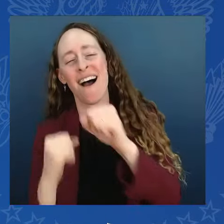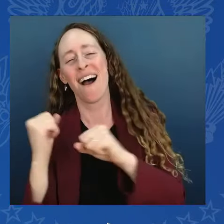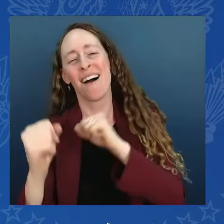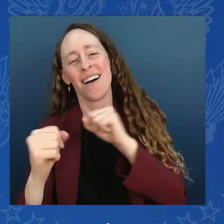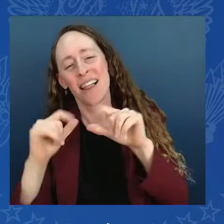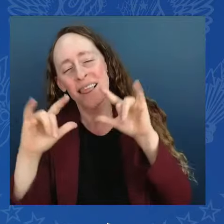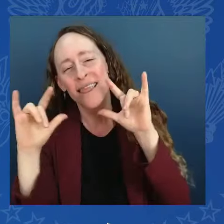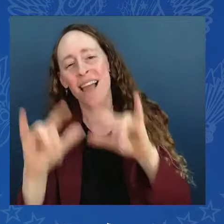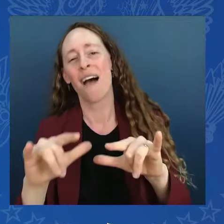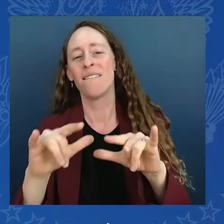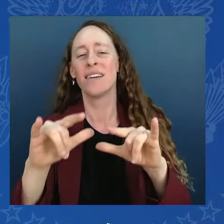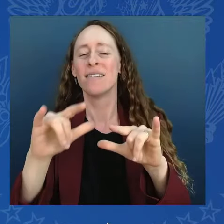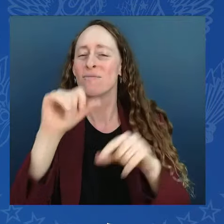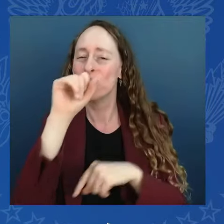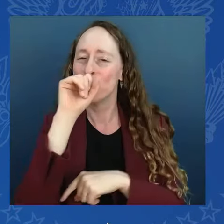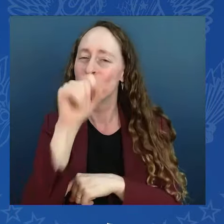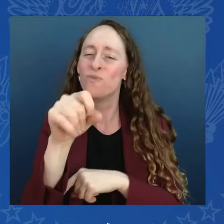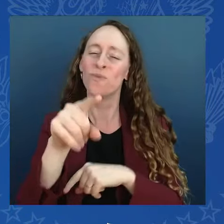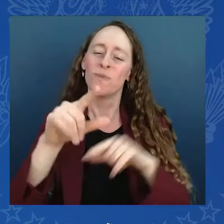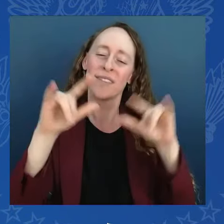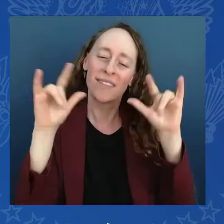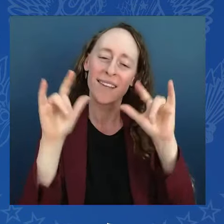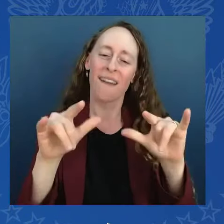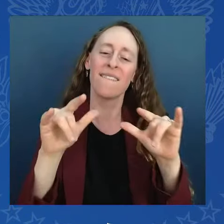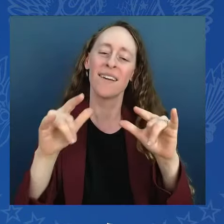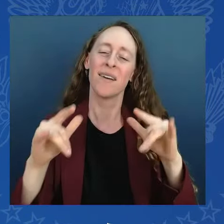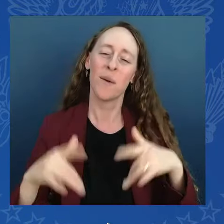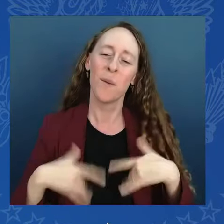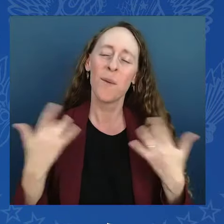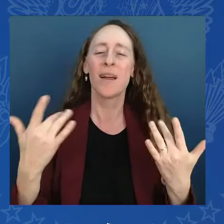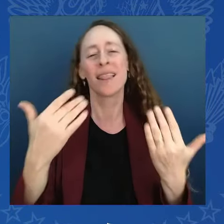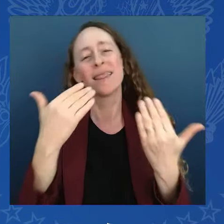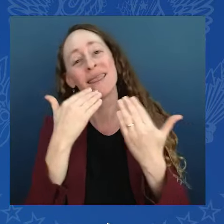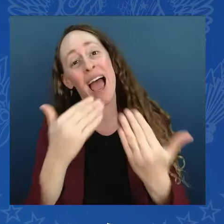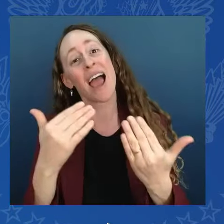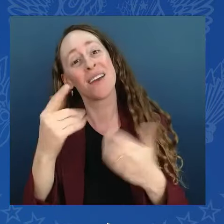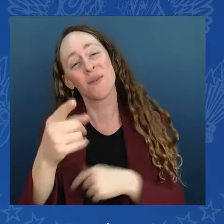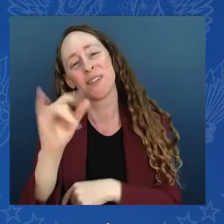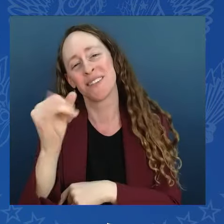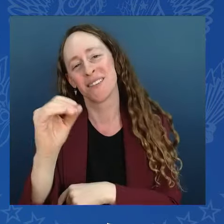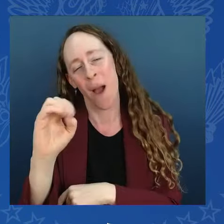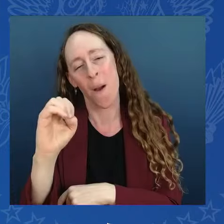Audience: Thank you, Joe! Thank you, Joe! Thank you, Joe! The President: Thank you.